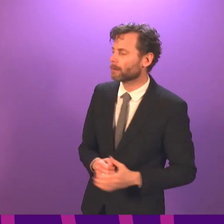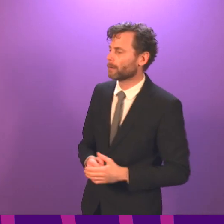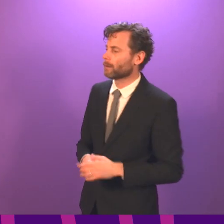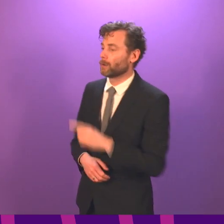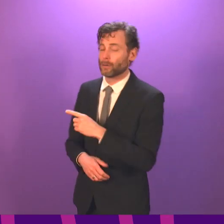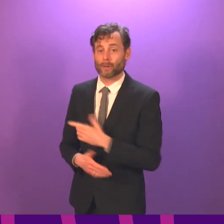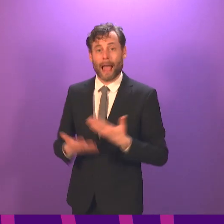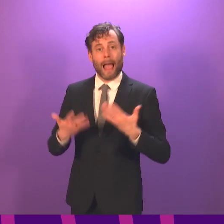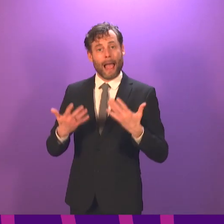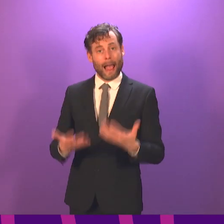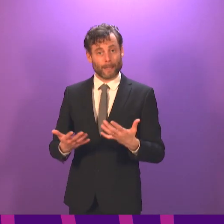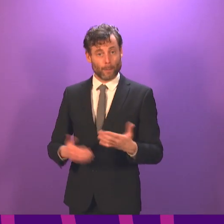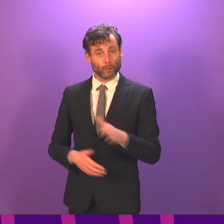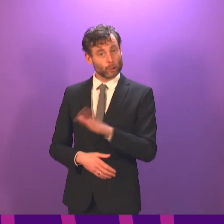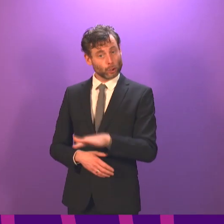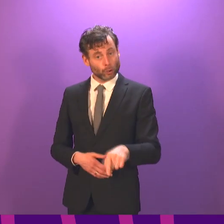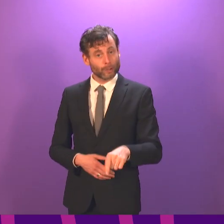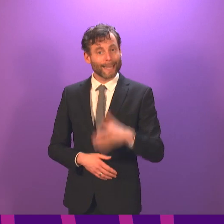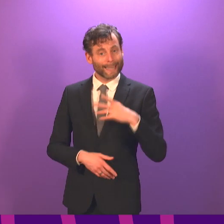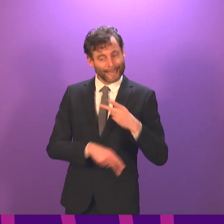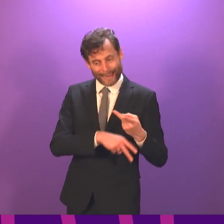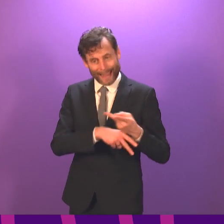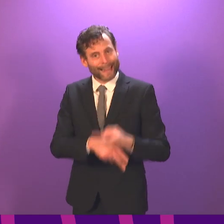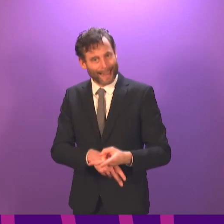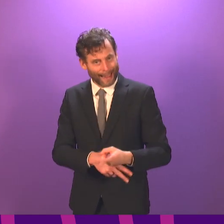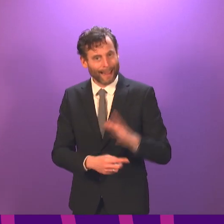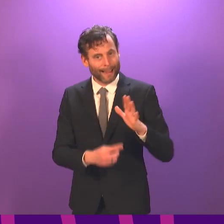to be provided where there is an essential childcare need, which we understand is one